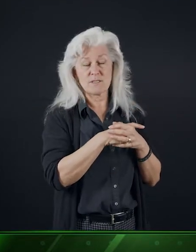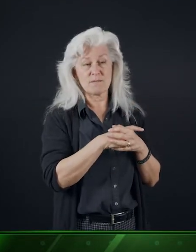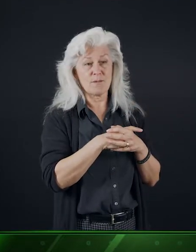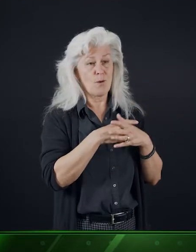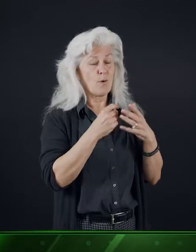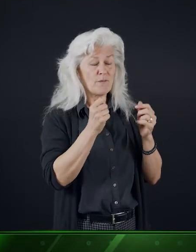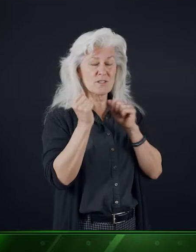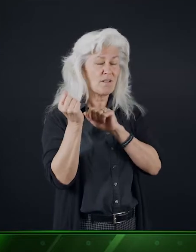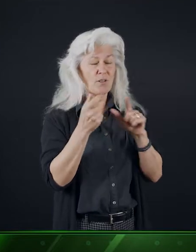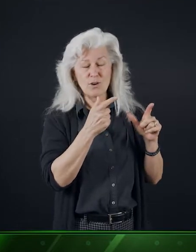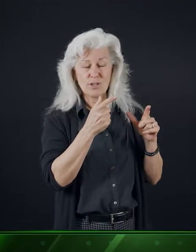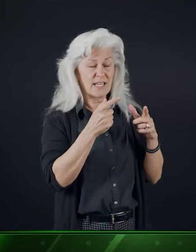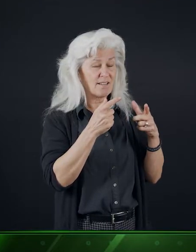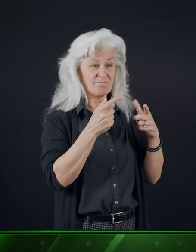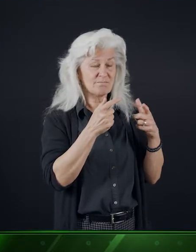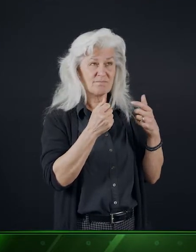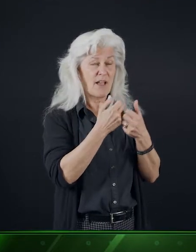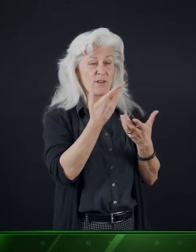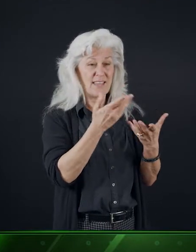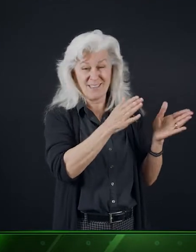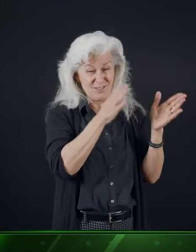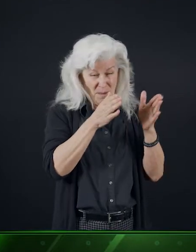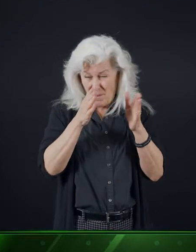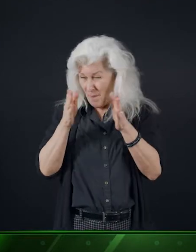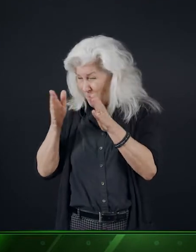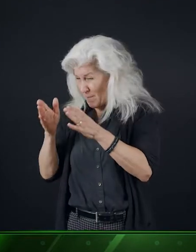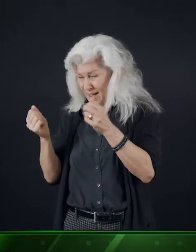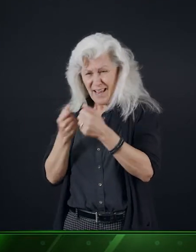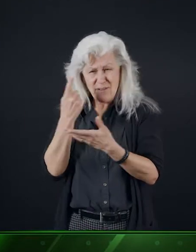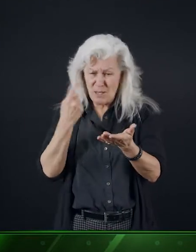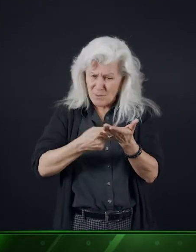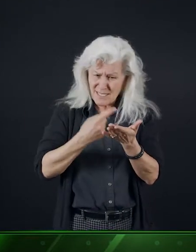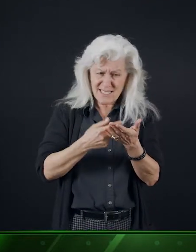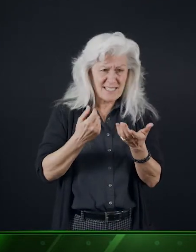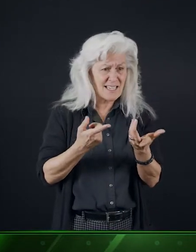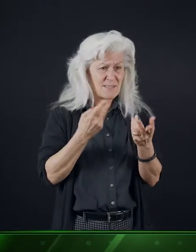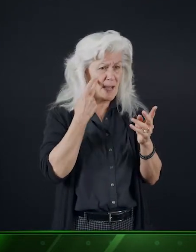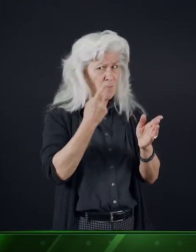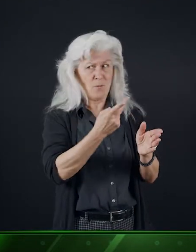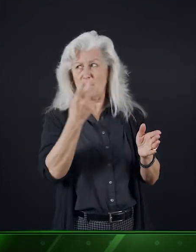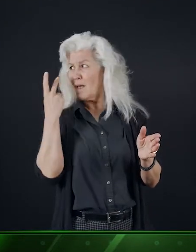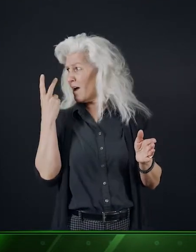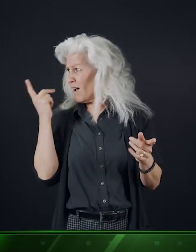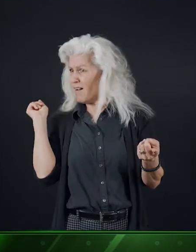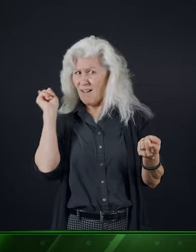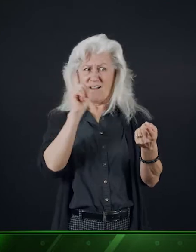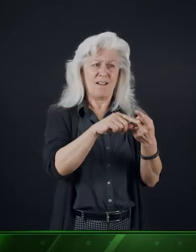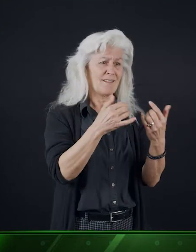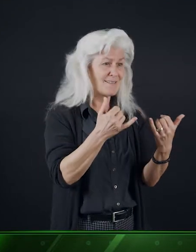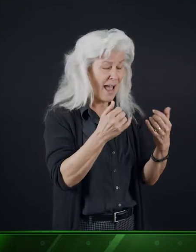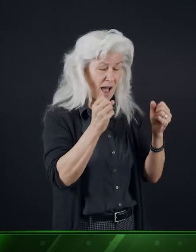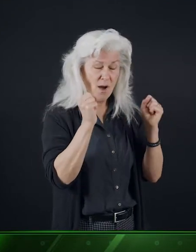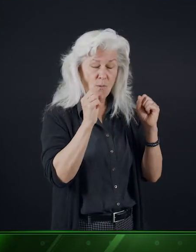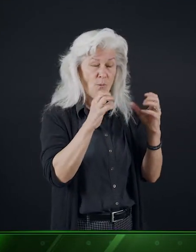it makes me reflect on how far we've come and how much further I know we're going to go. I couldn't agree more.